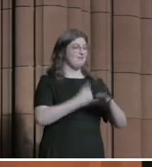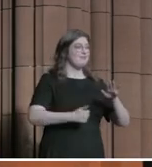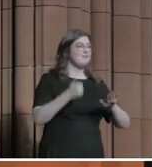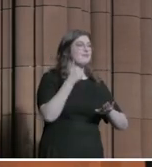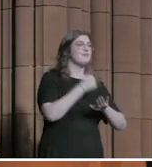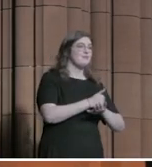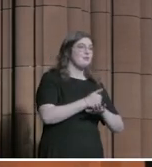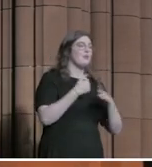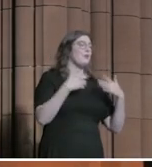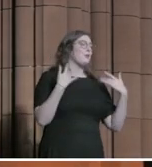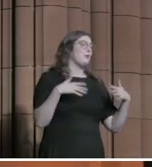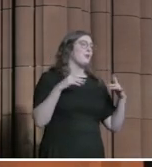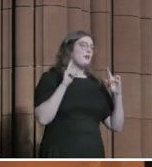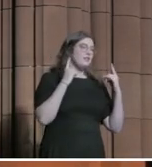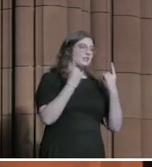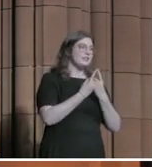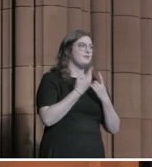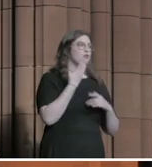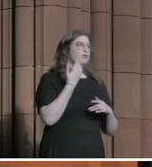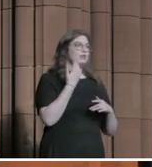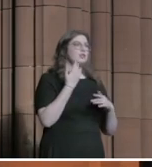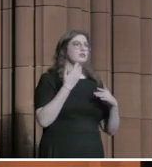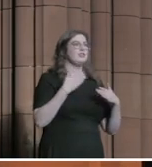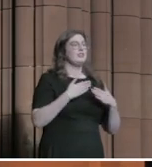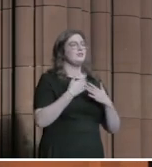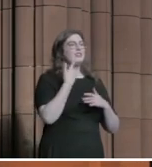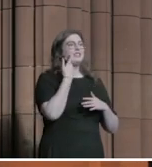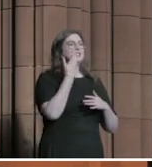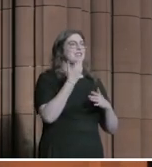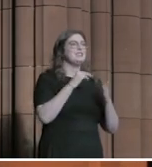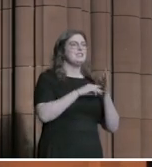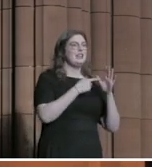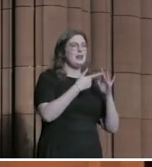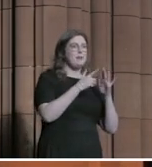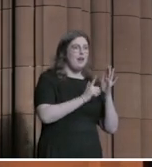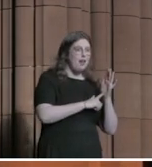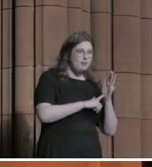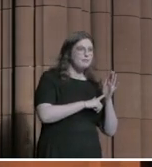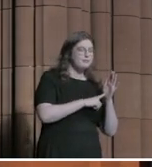A recent accolade is a Daily Mail Scottish University of the year for 2024